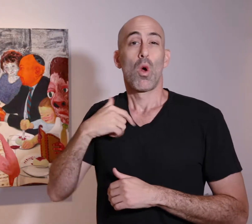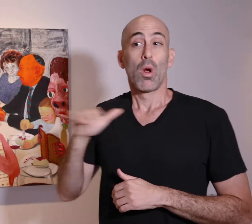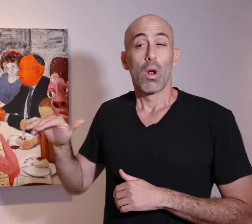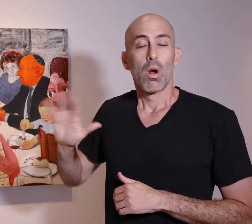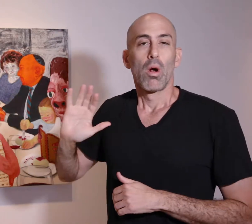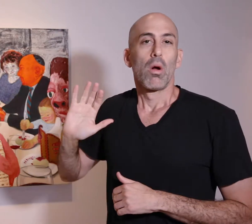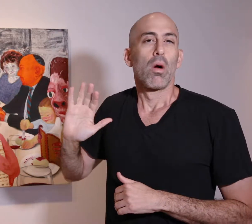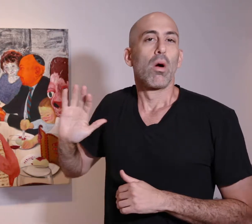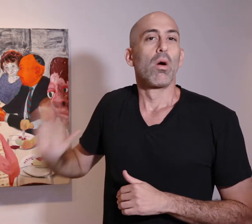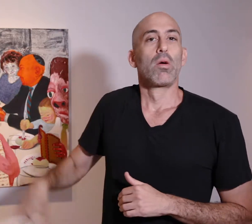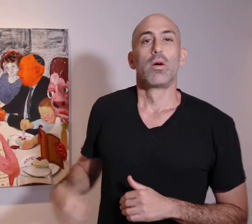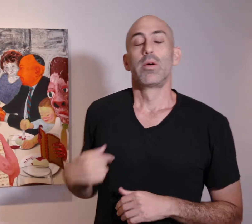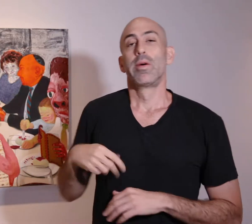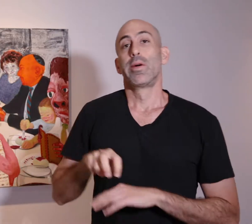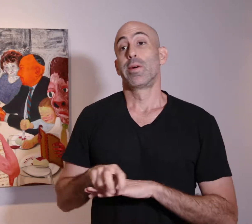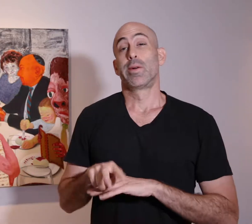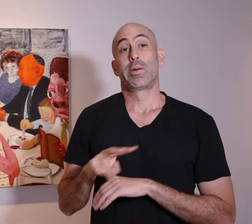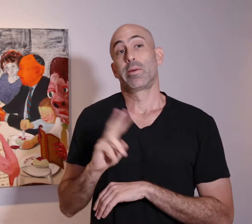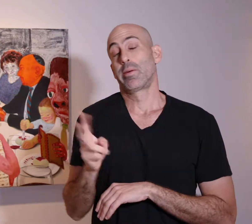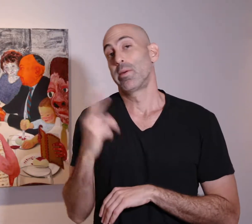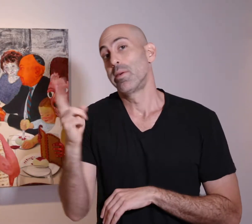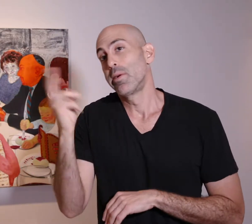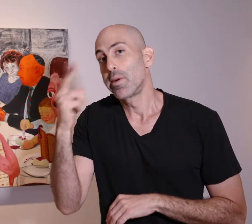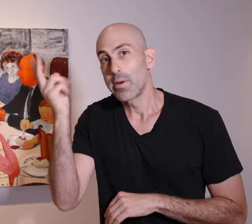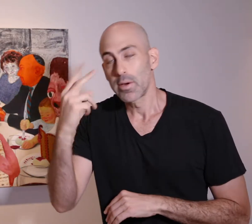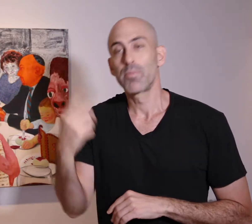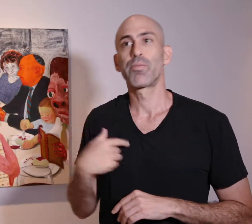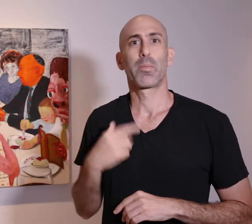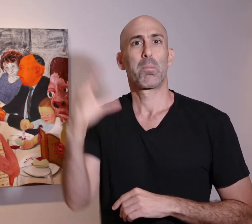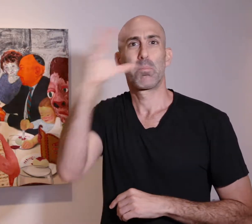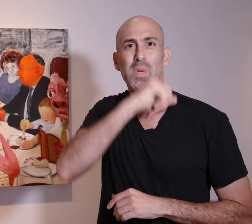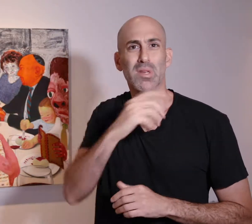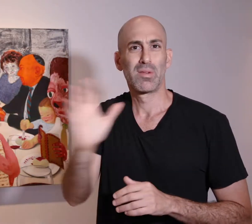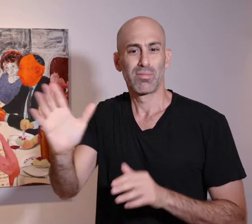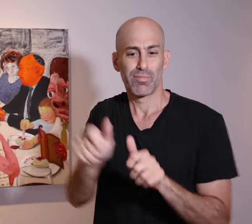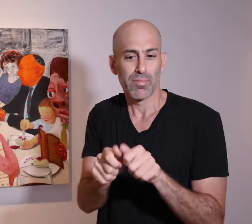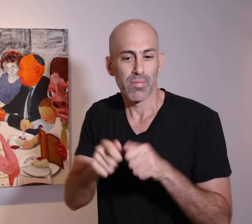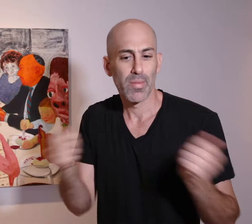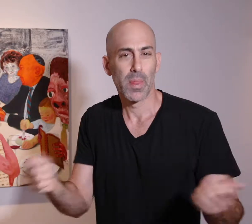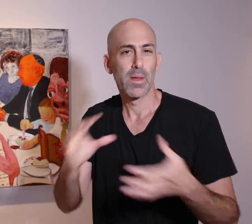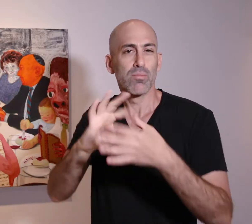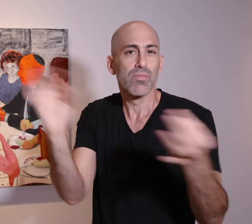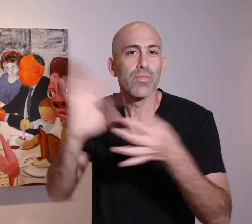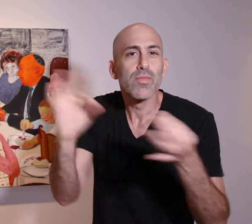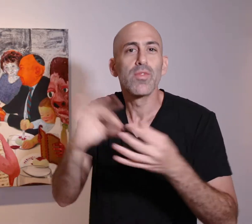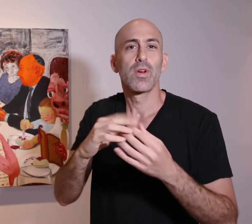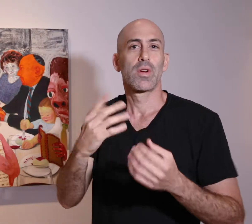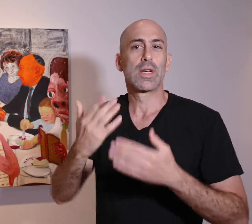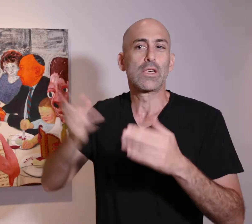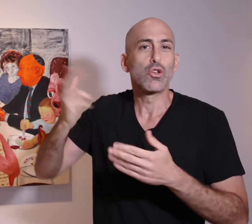I grew tired of constantly asking my mother to fill me in, and I’d just sit there restlessly instead. So I missed the reading of the Torah, the history of the Seder,